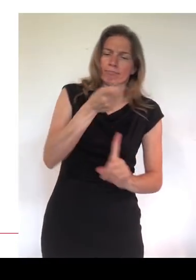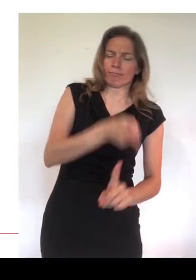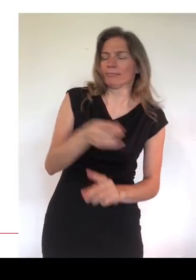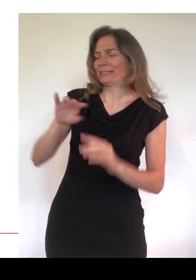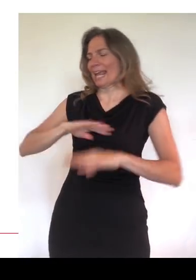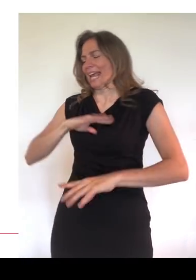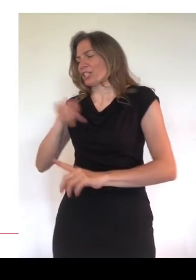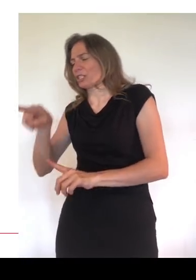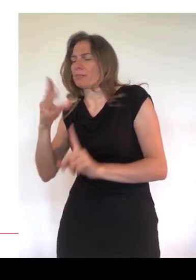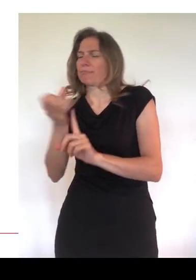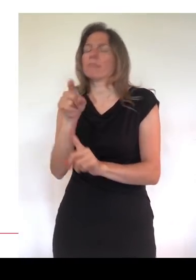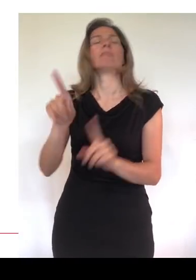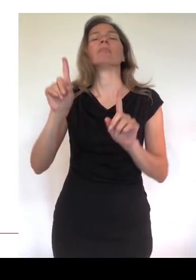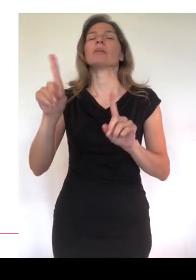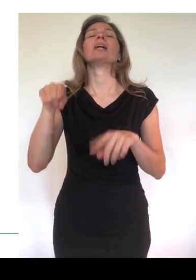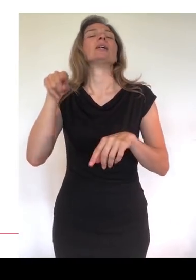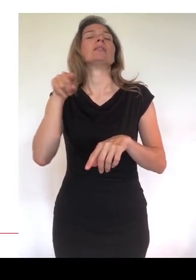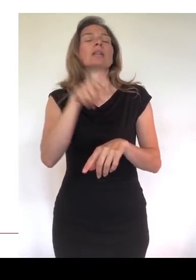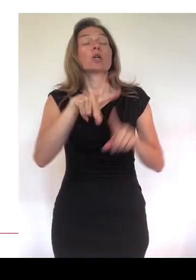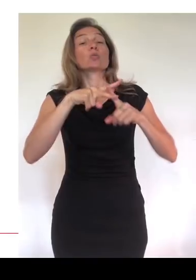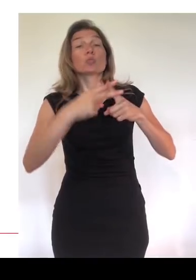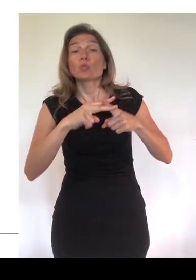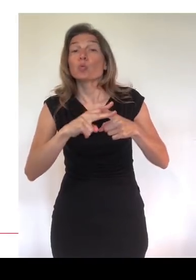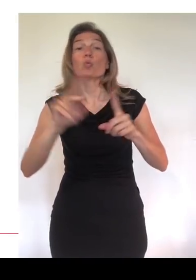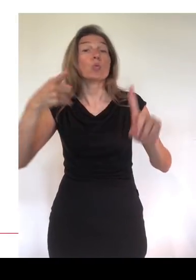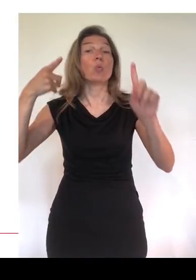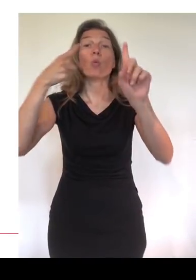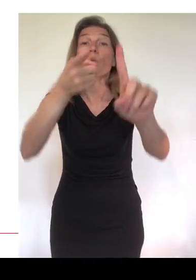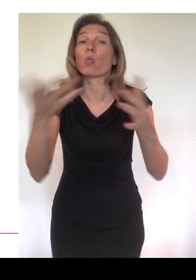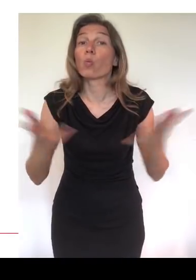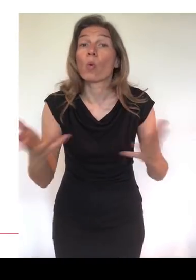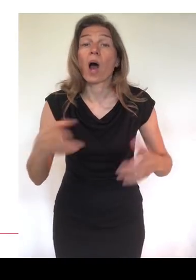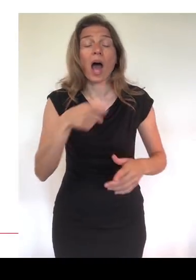specifically that we can standardize that this observation list can be used